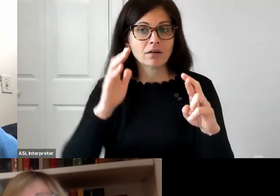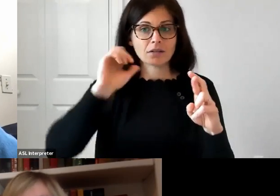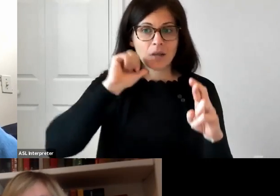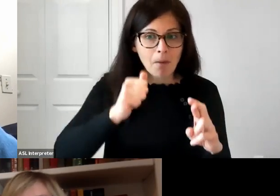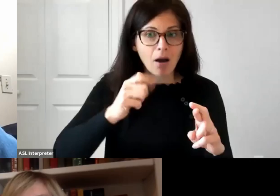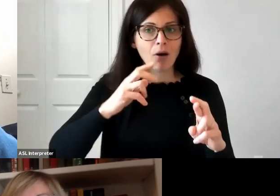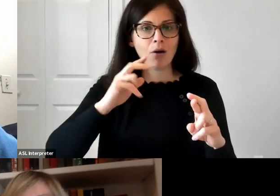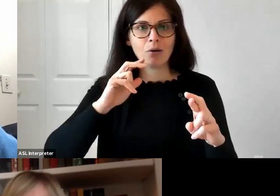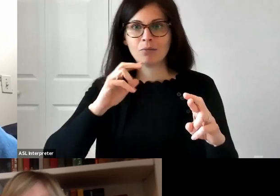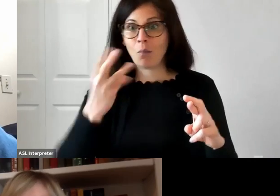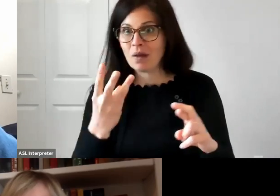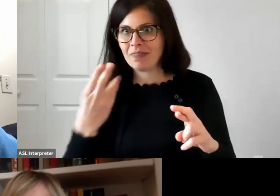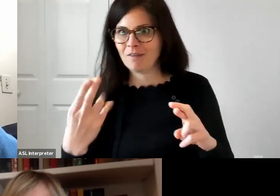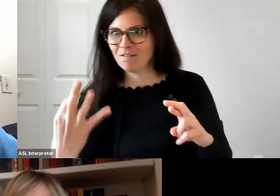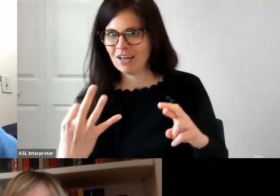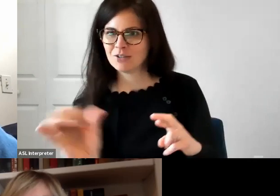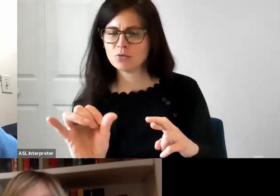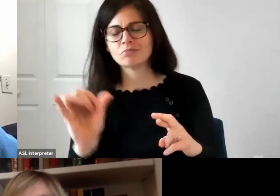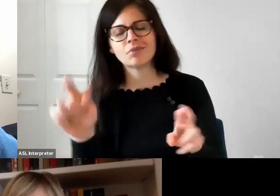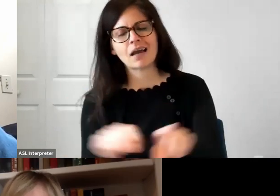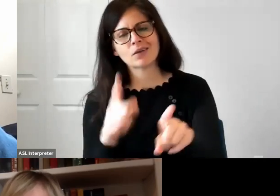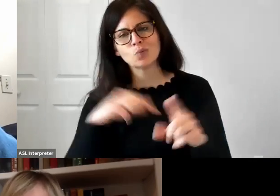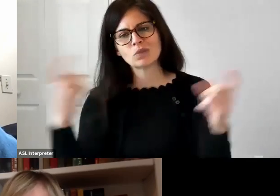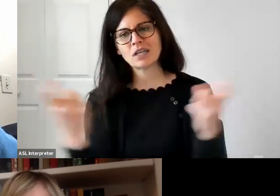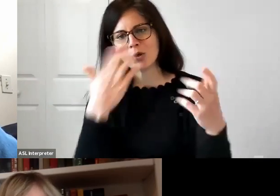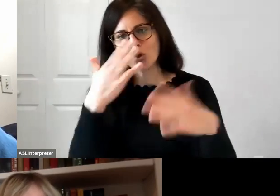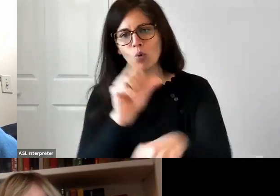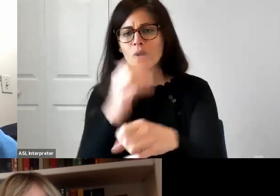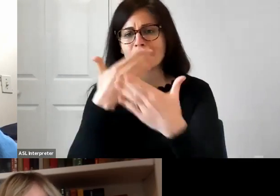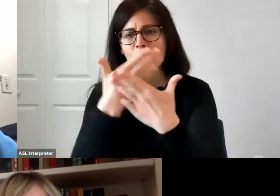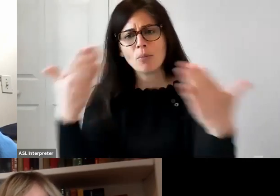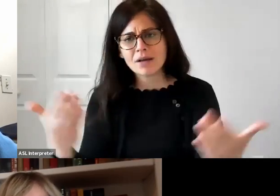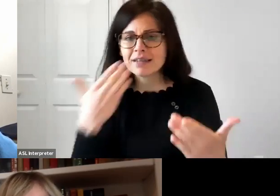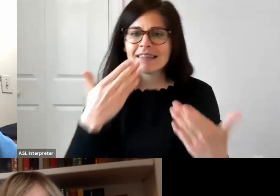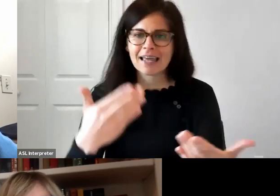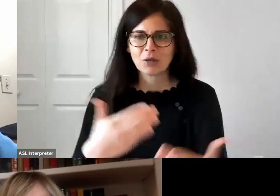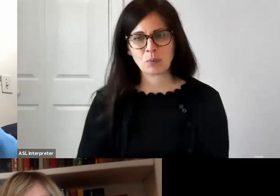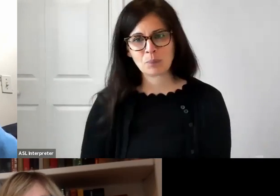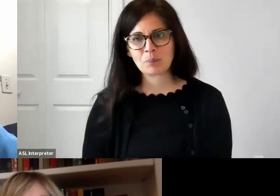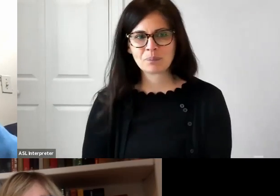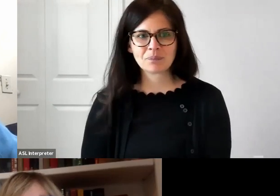as we celebrate good work. Thank you very much, thanks, Charles. Thank you.